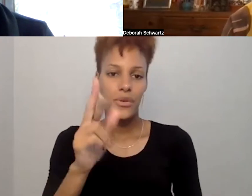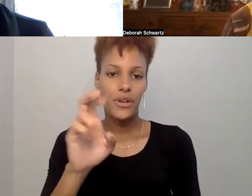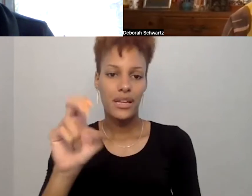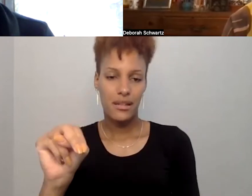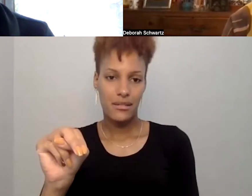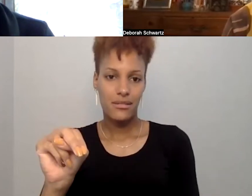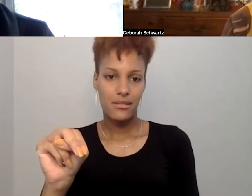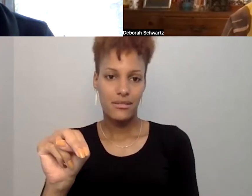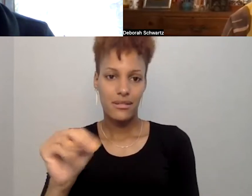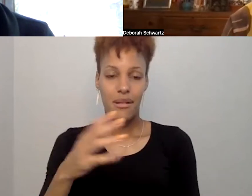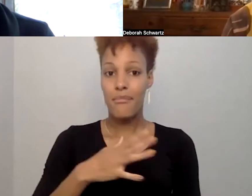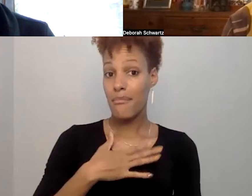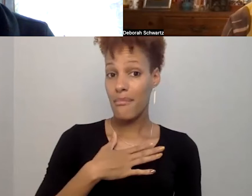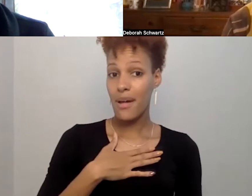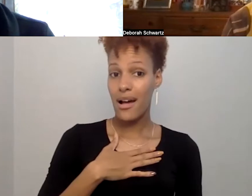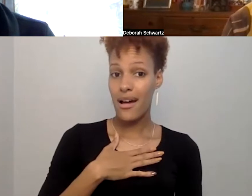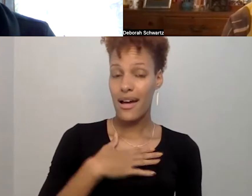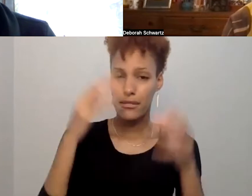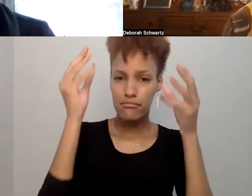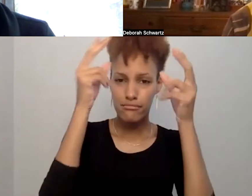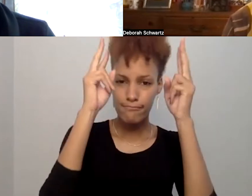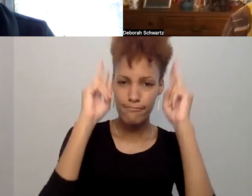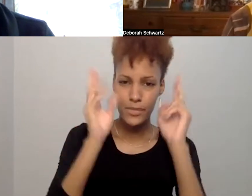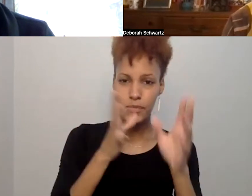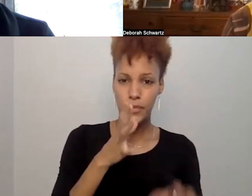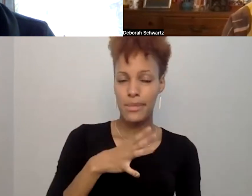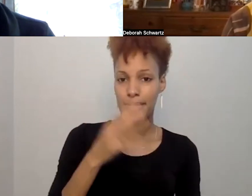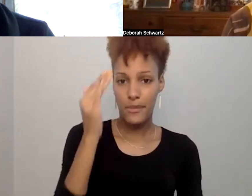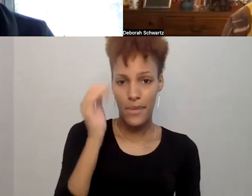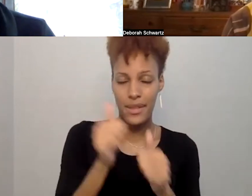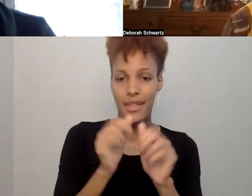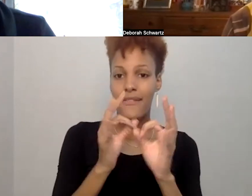my hairdresser was familiar with a family named Green, and as we were talking she said, "Well, maybe